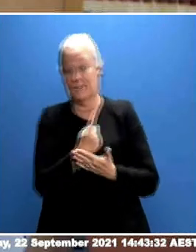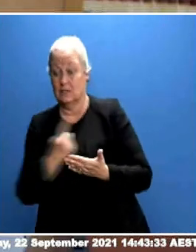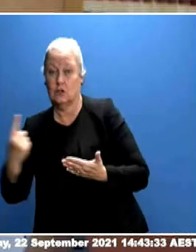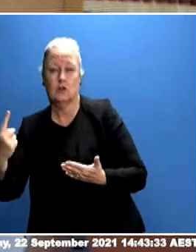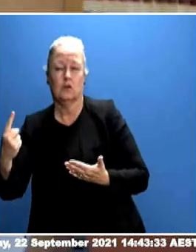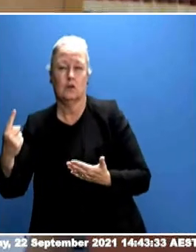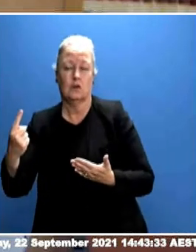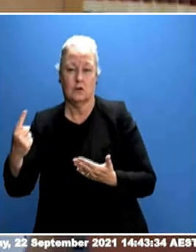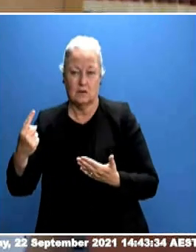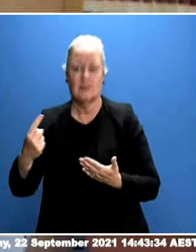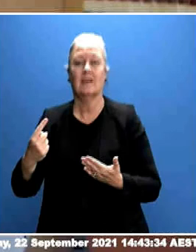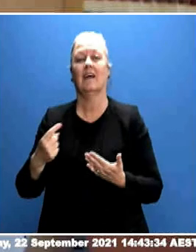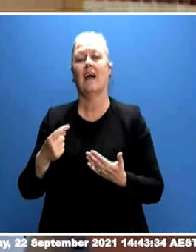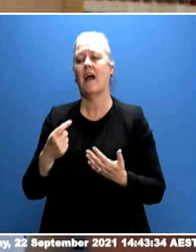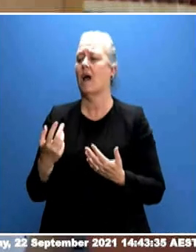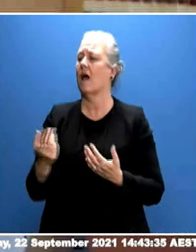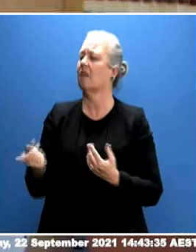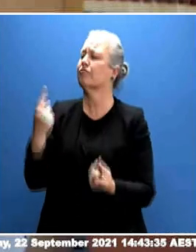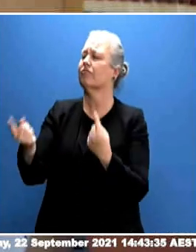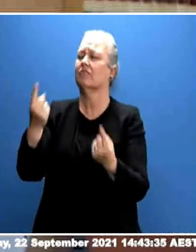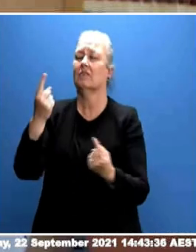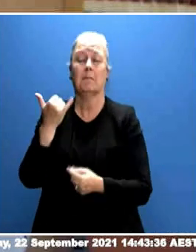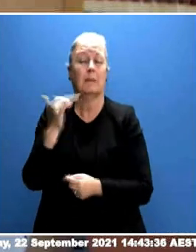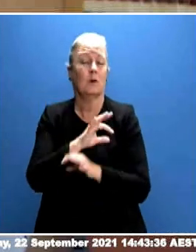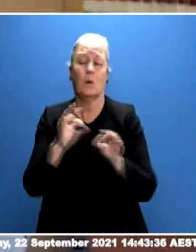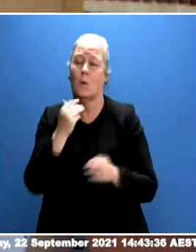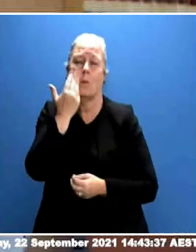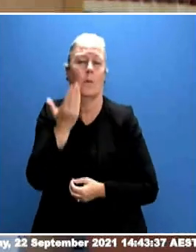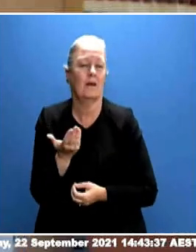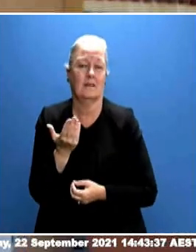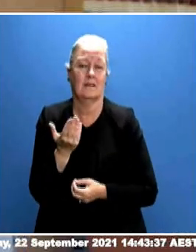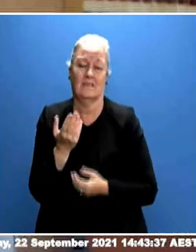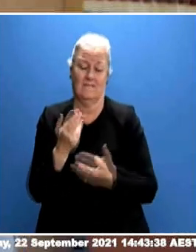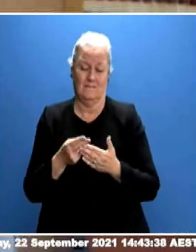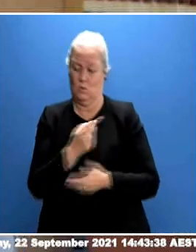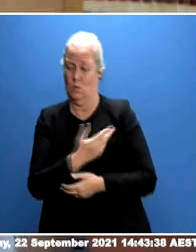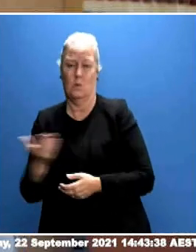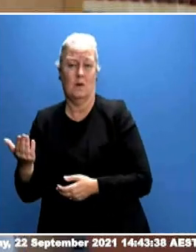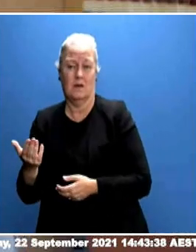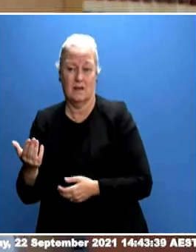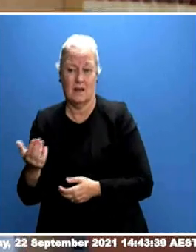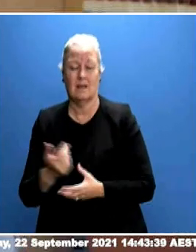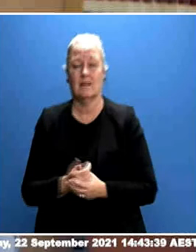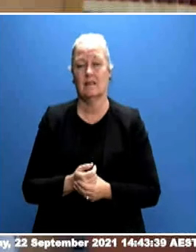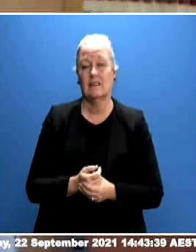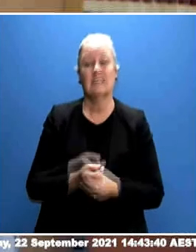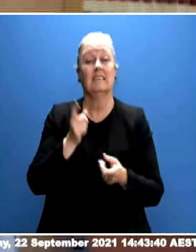in a multidisciplinary way may not be necessary. It is also, at times, a challenge to access some of the multidisciplinary